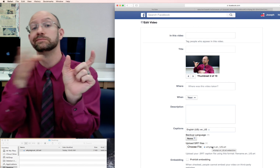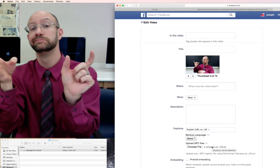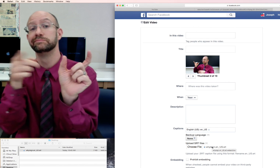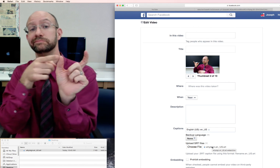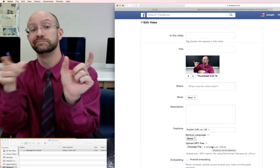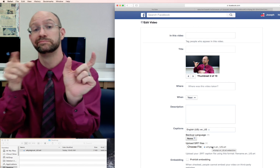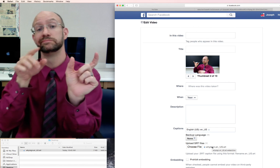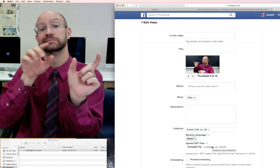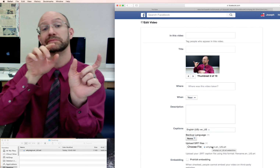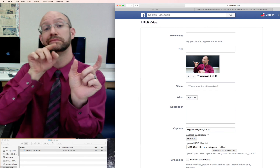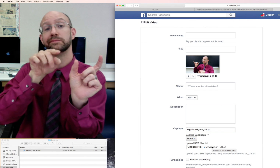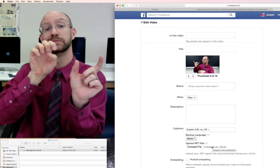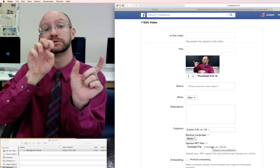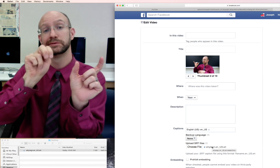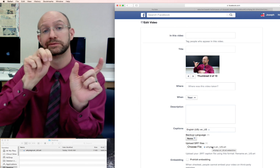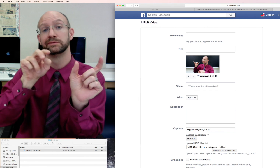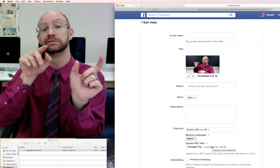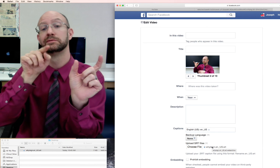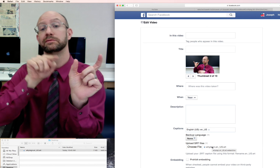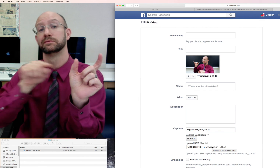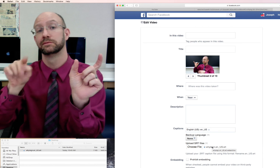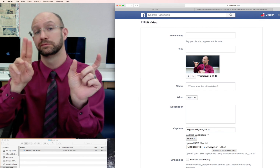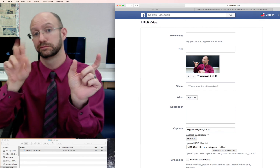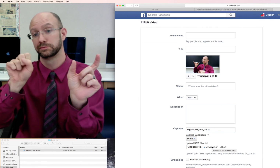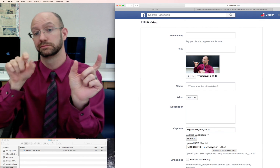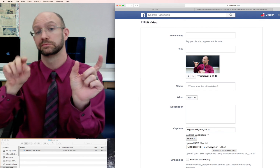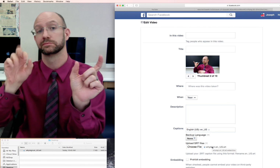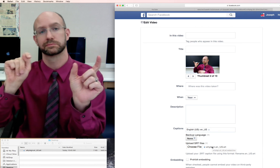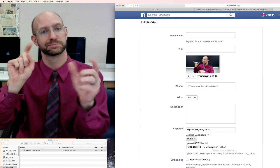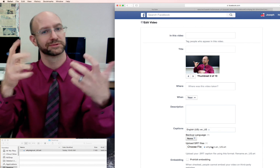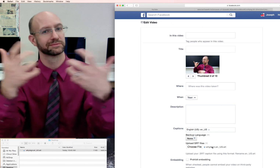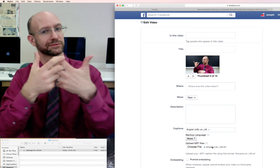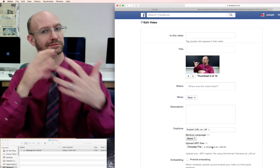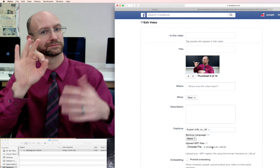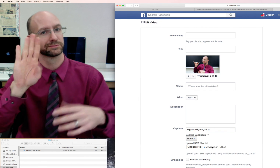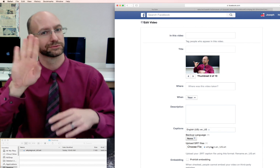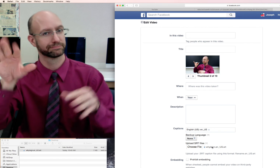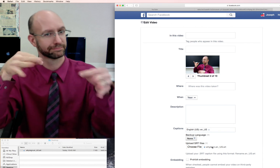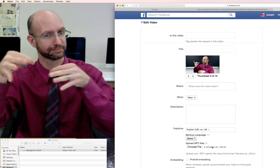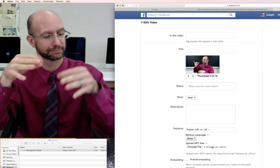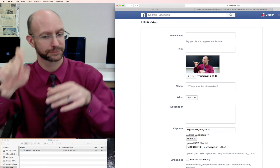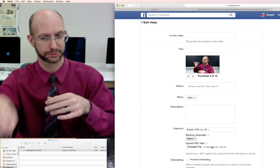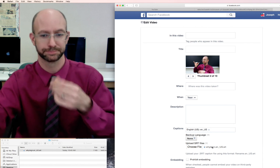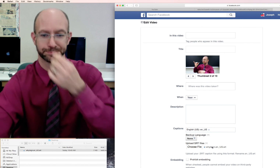Then the rest, .en_US.srt must match Facebook's instruction.